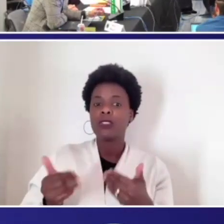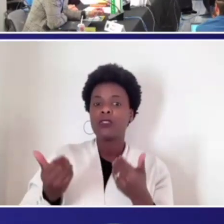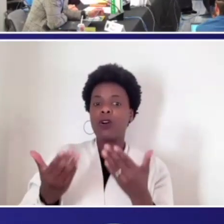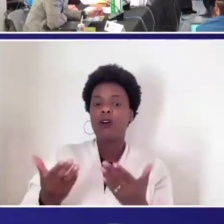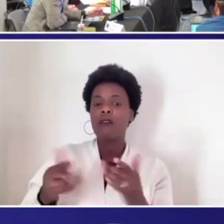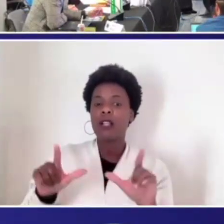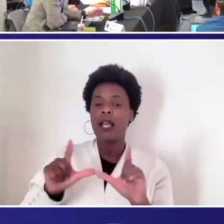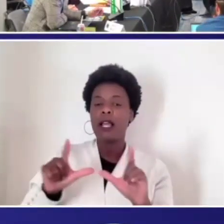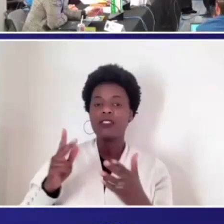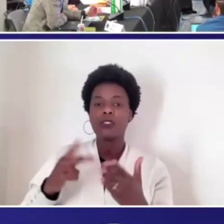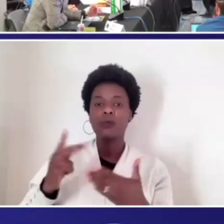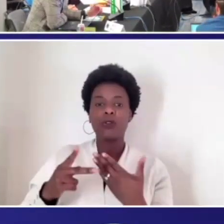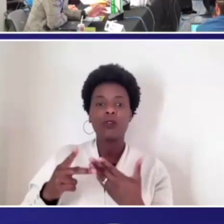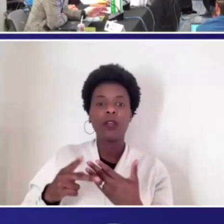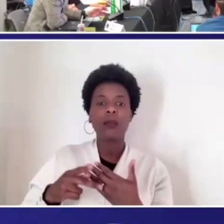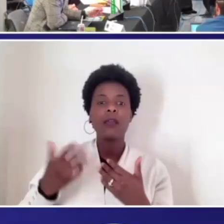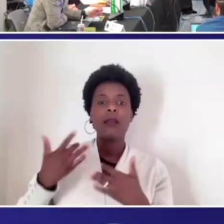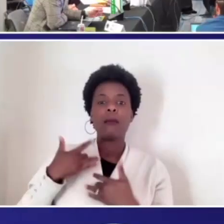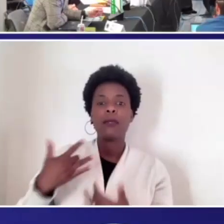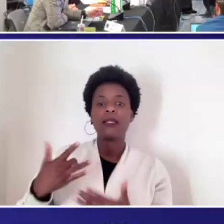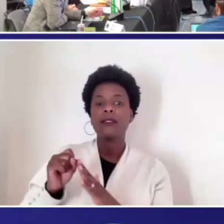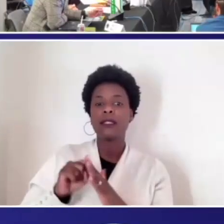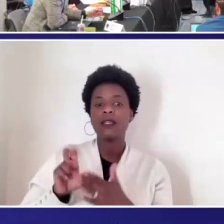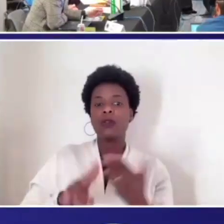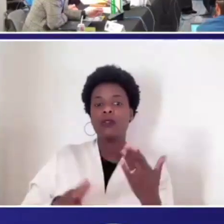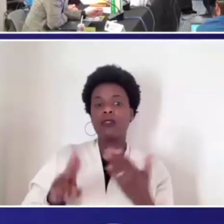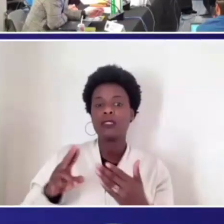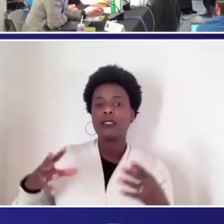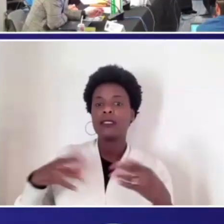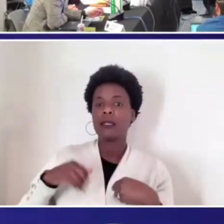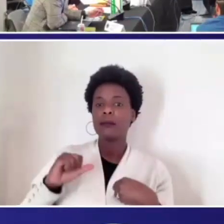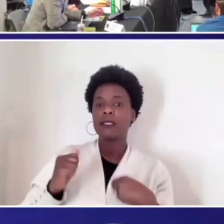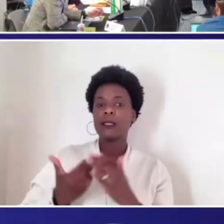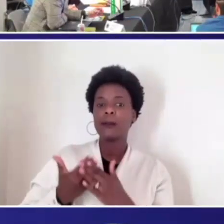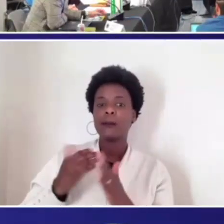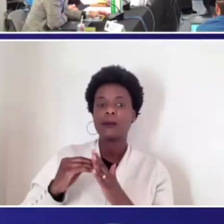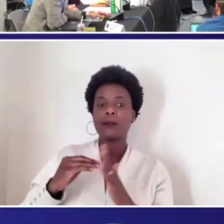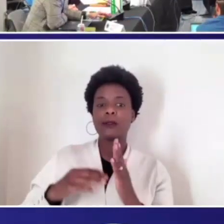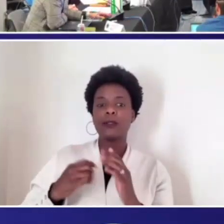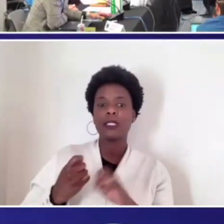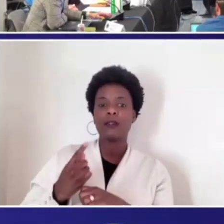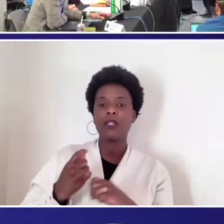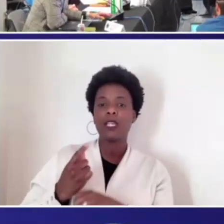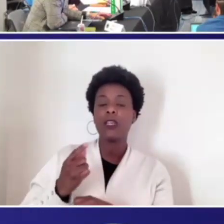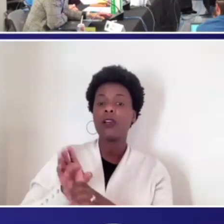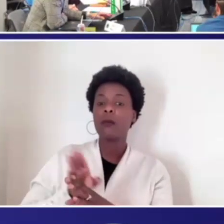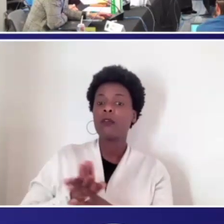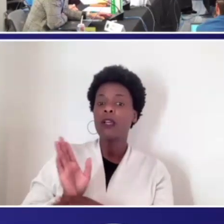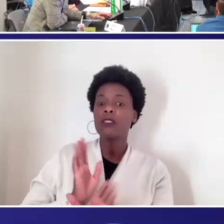universities take in about ten new students a year. The professional psychology cohorts usually do 30 to 40. That's the difference.